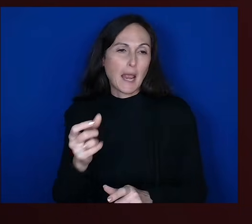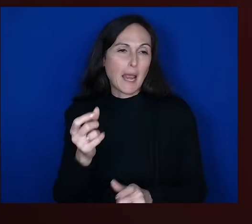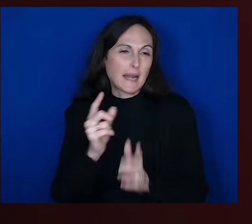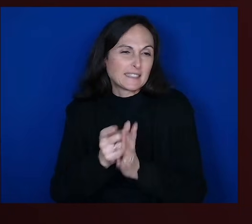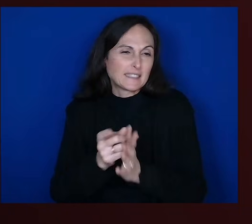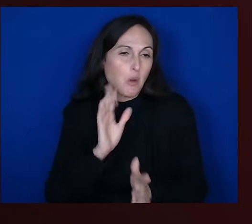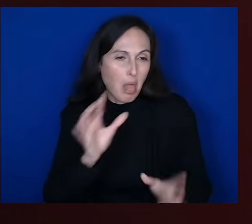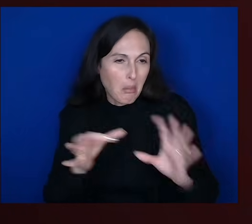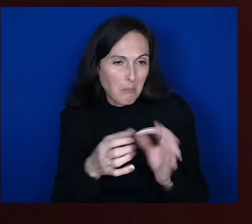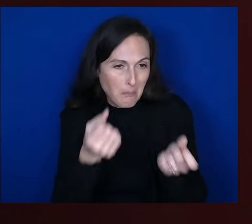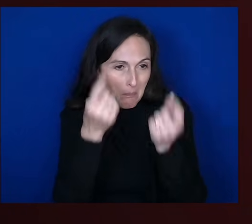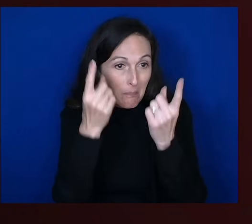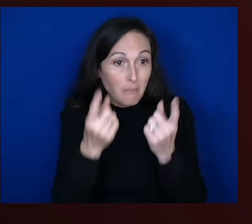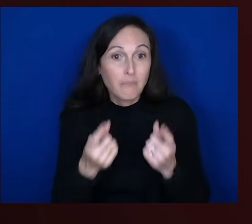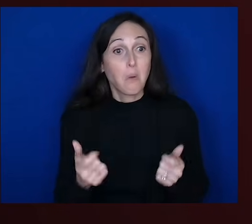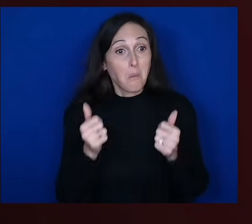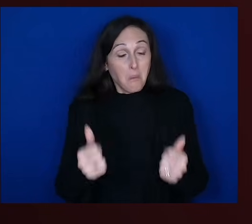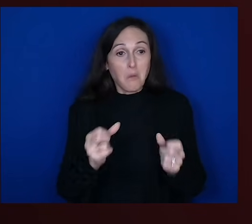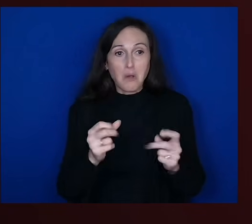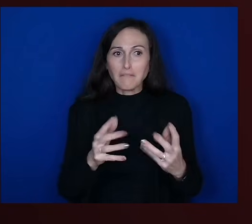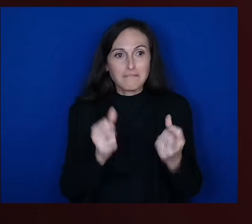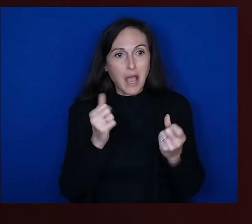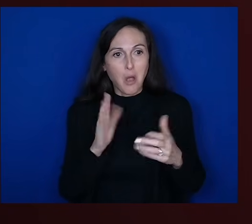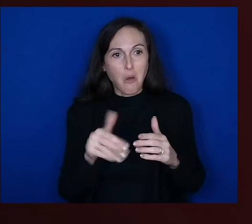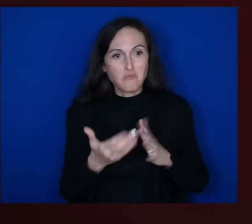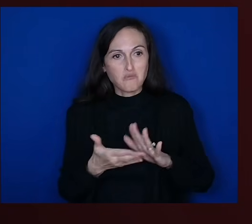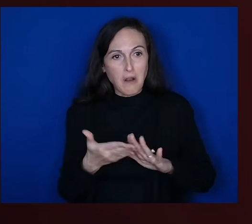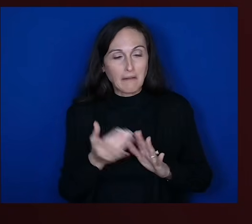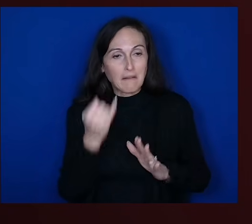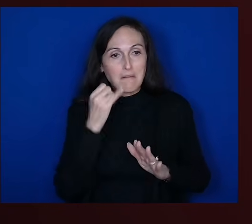If we go in here and look at the console logs,